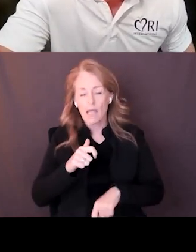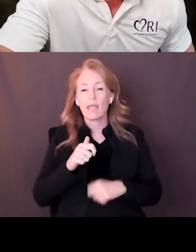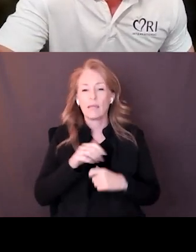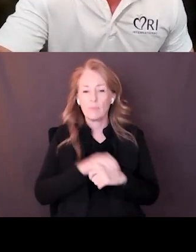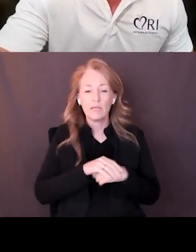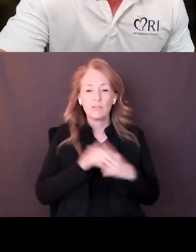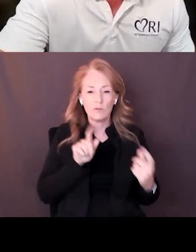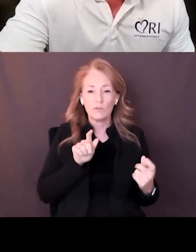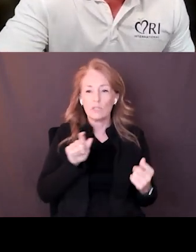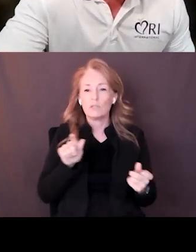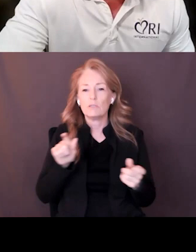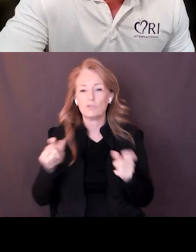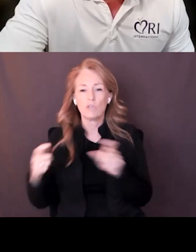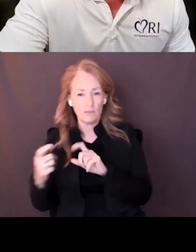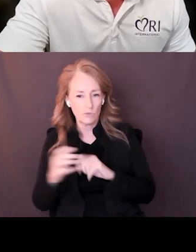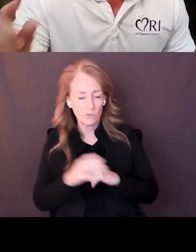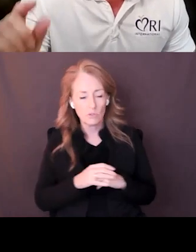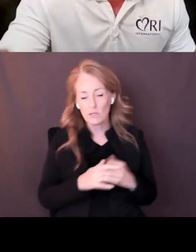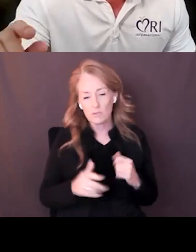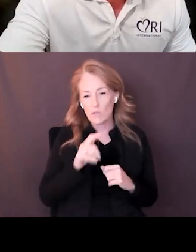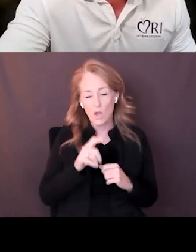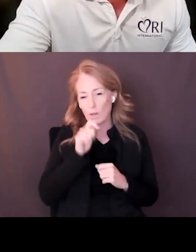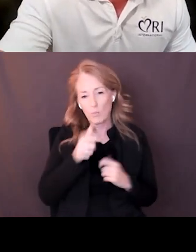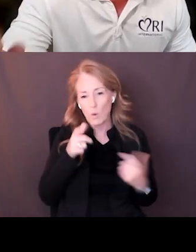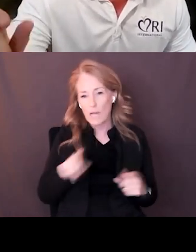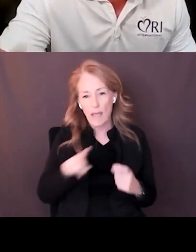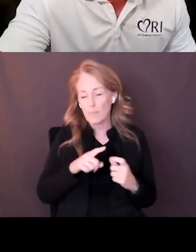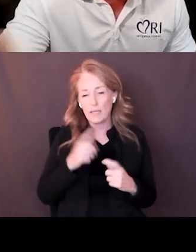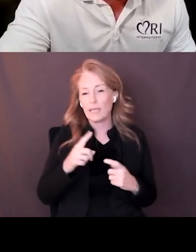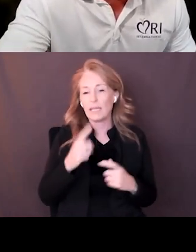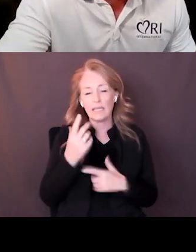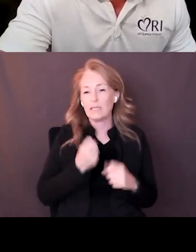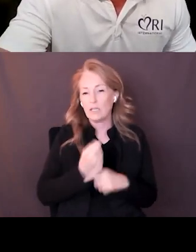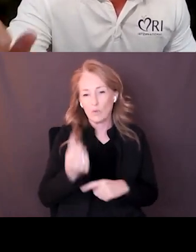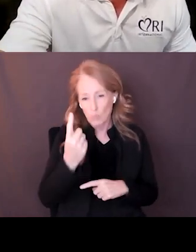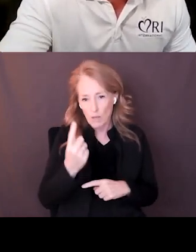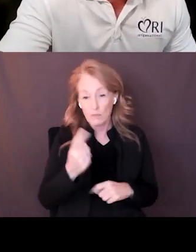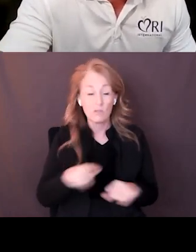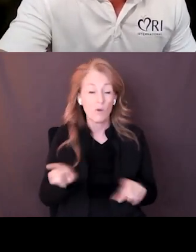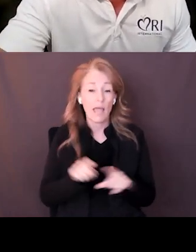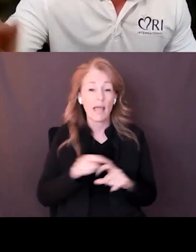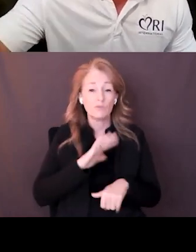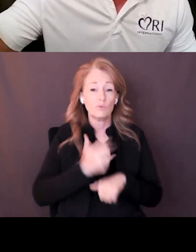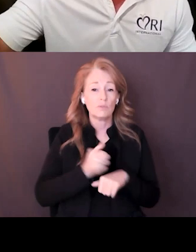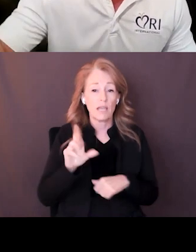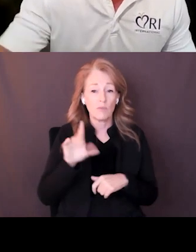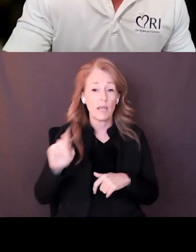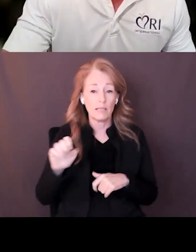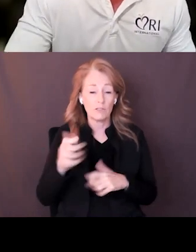AS YOU SET RATES, YOU WANT IT TO BE SUFFICIENT AS IT COVERS THE NEEDS OVER THE TIME.